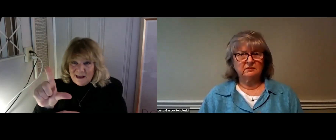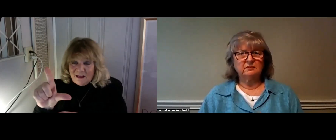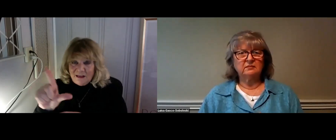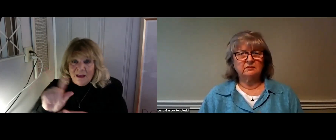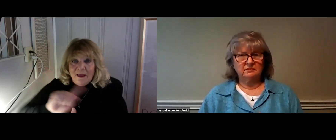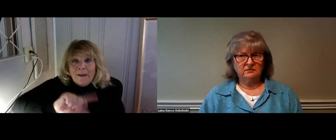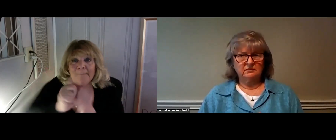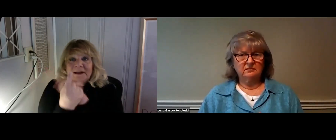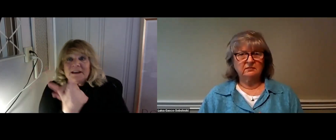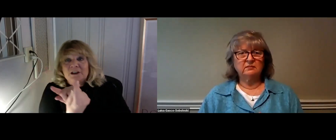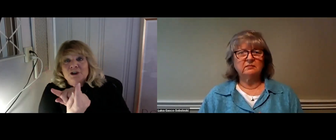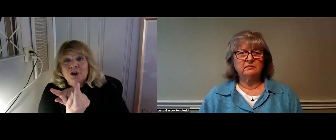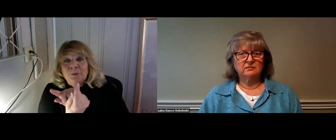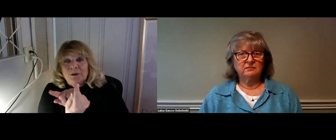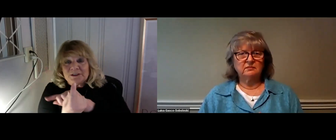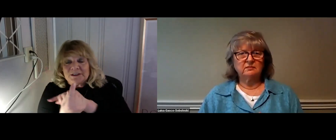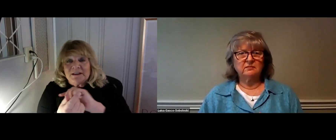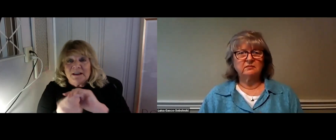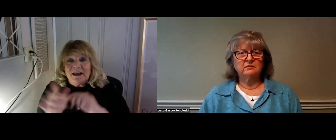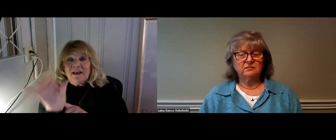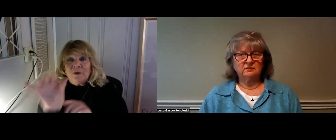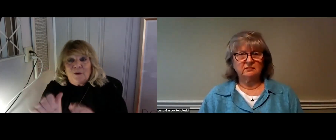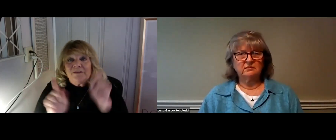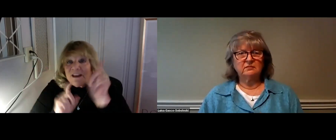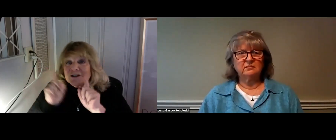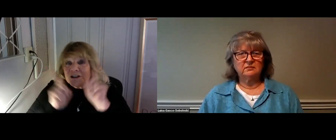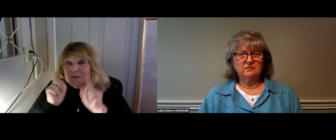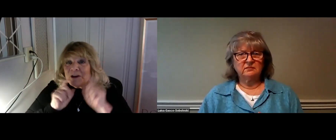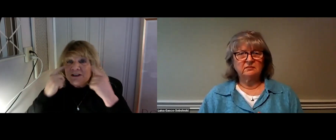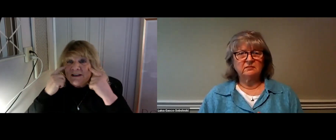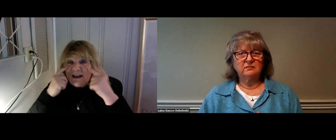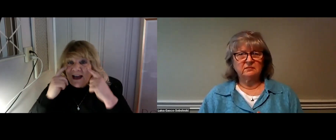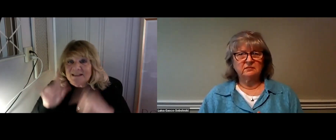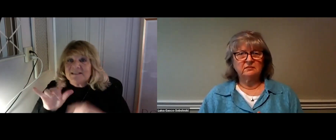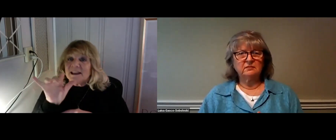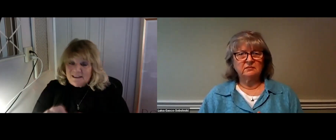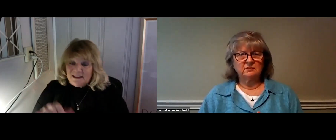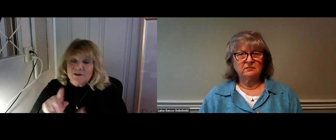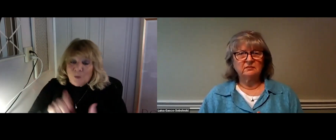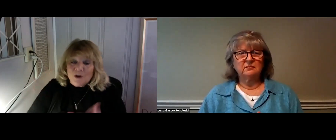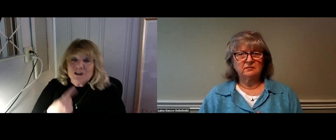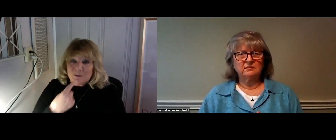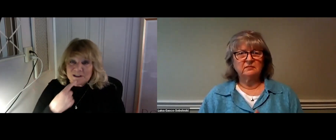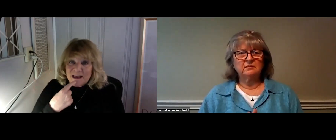but in interprets with facial expression and eyes like this. What she was saying